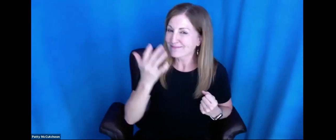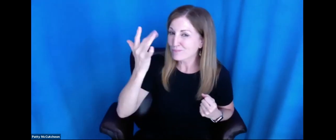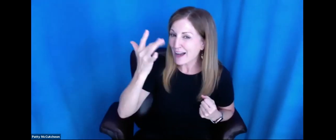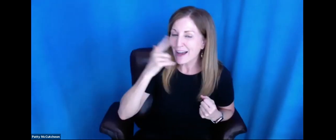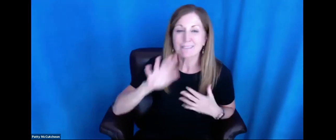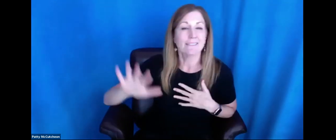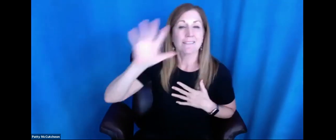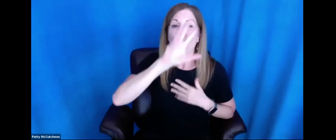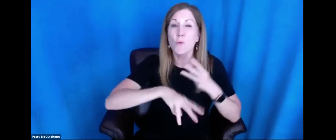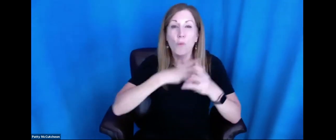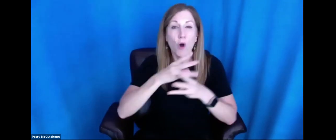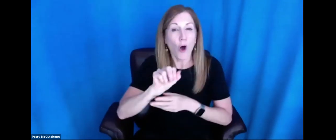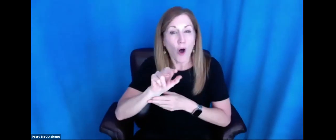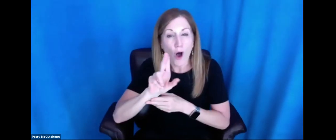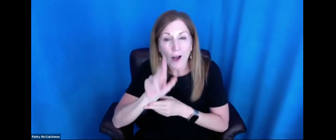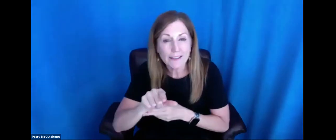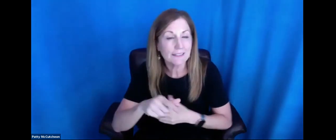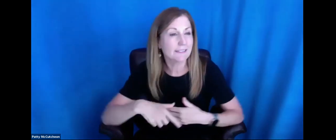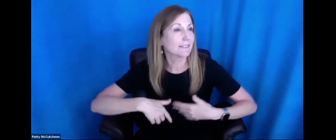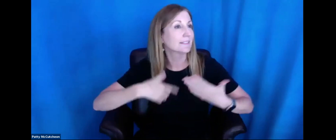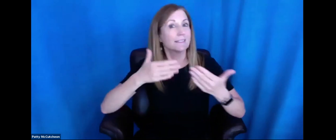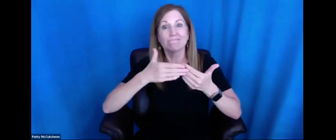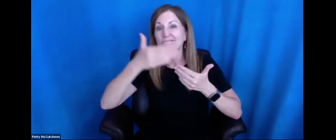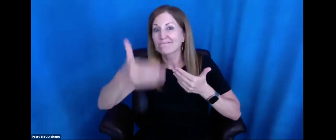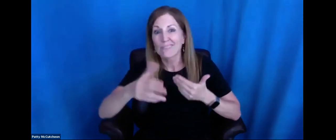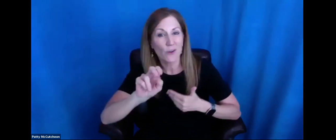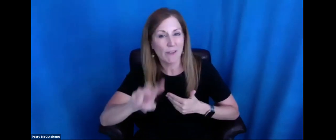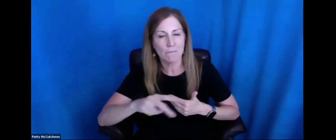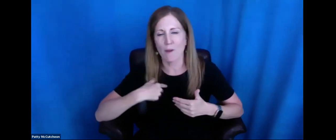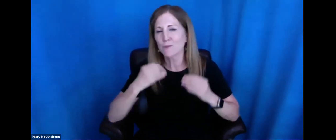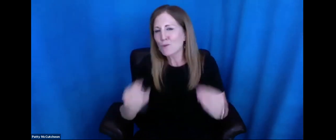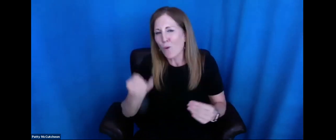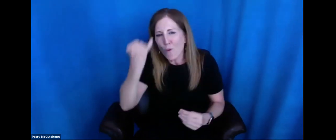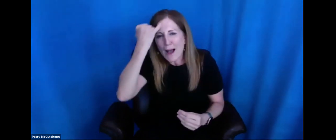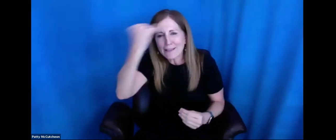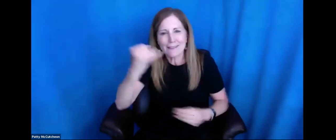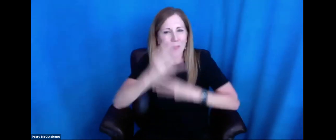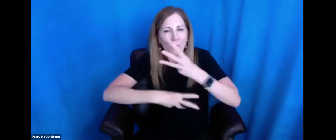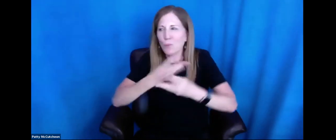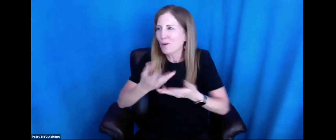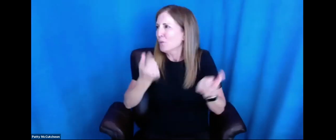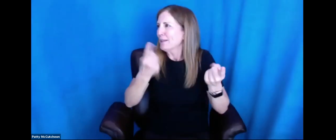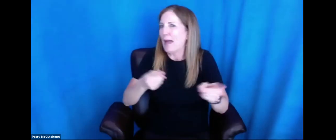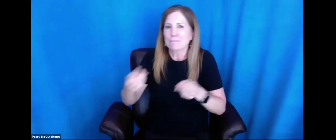August and we don't know what the world is going to look like in November. And we might on this call or at this workshop, we might